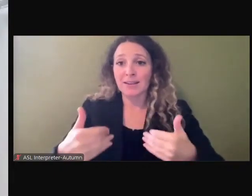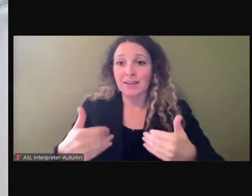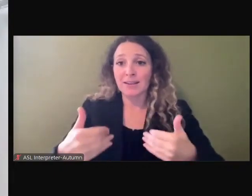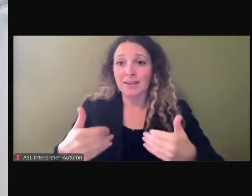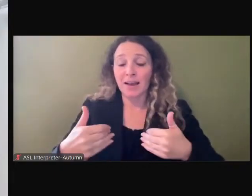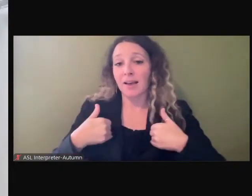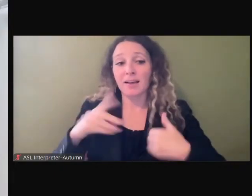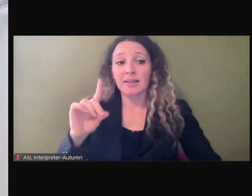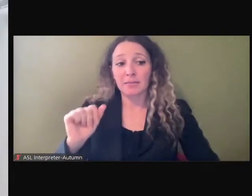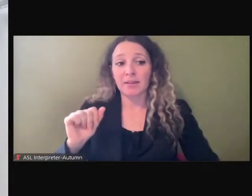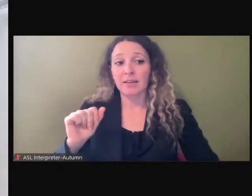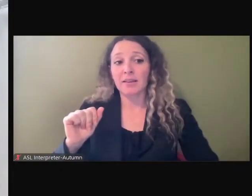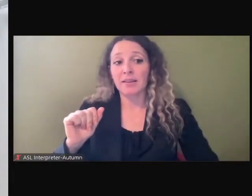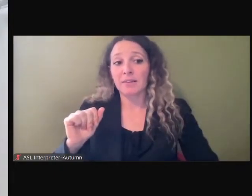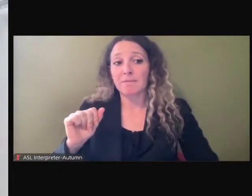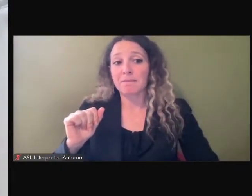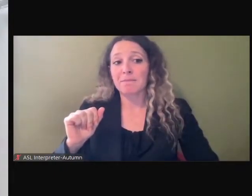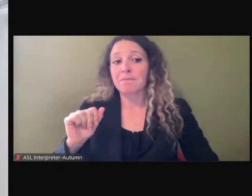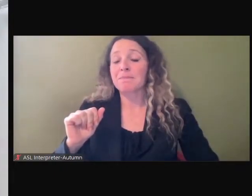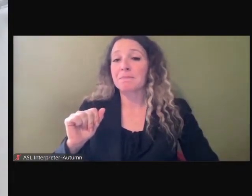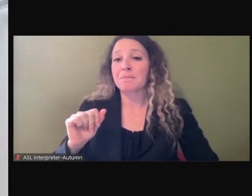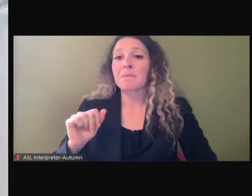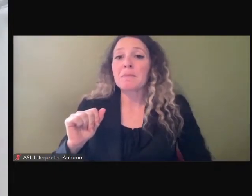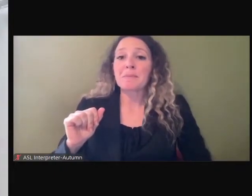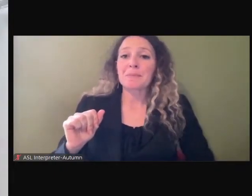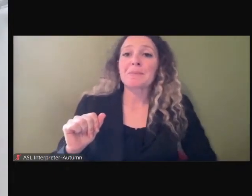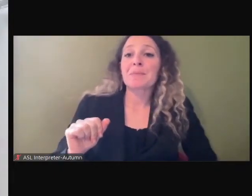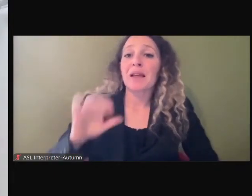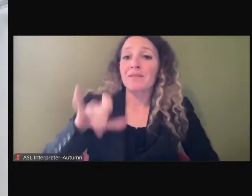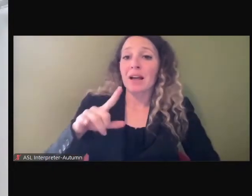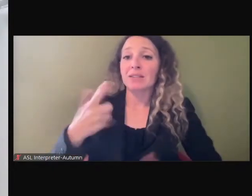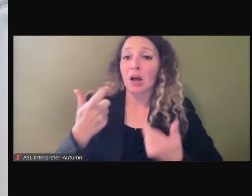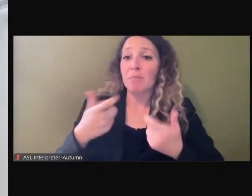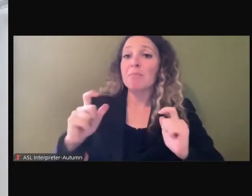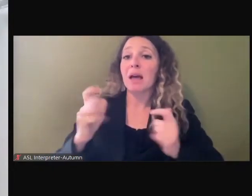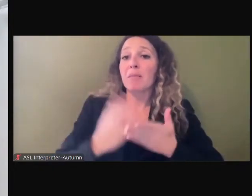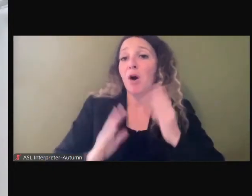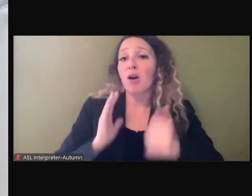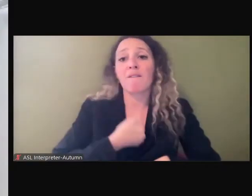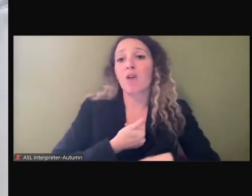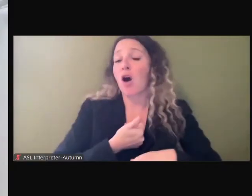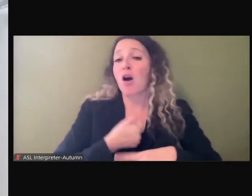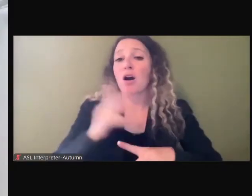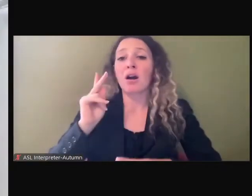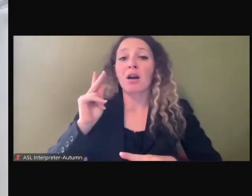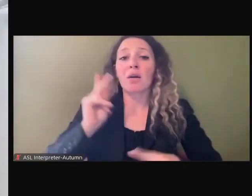this a significant segment of our population, one that stands to benefit immensely from telehealth